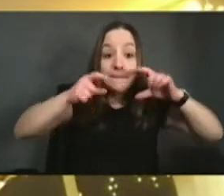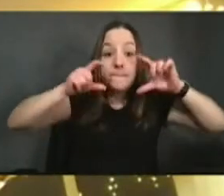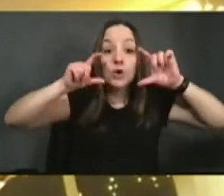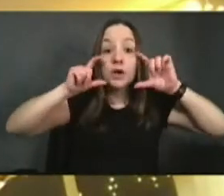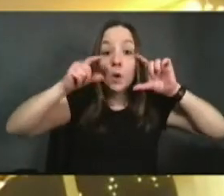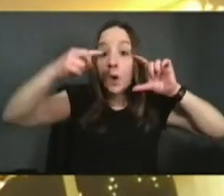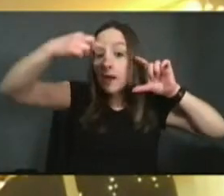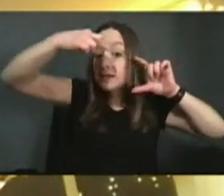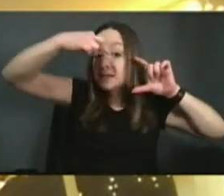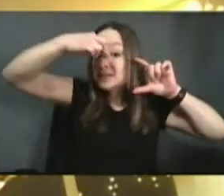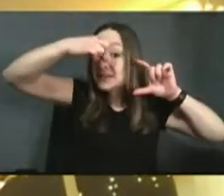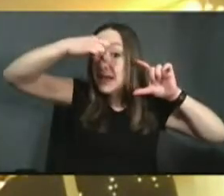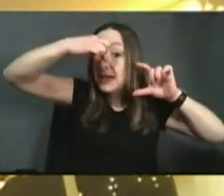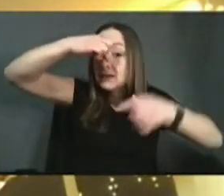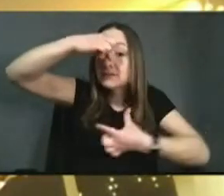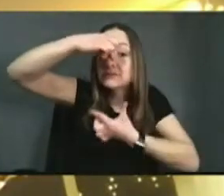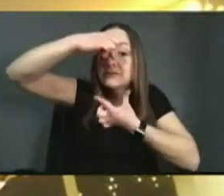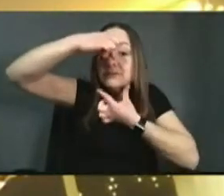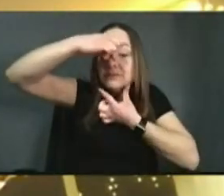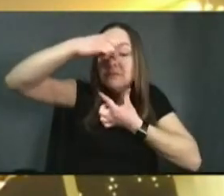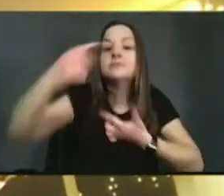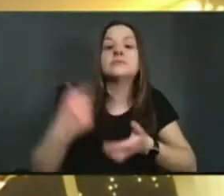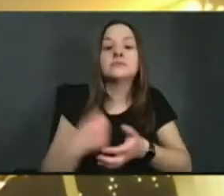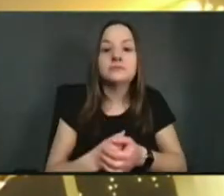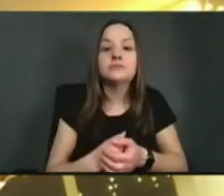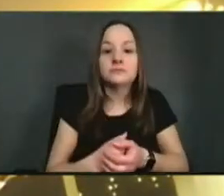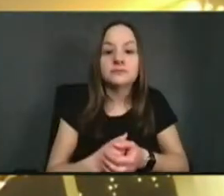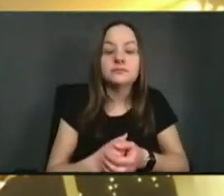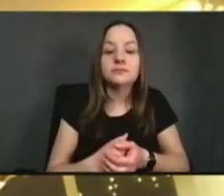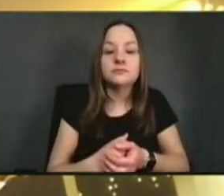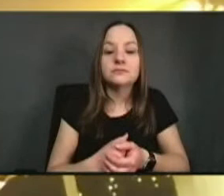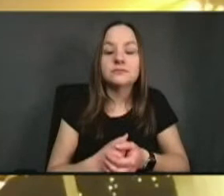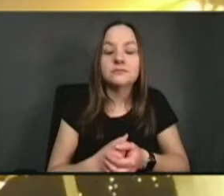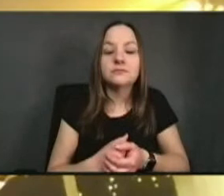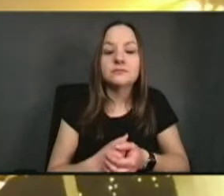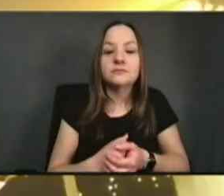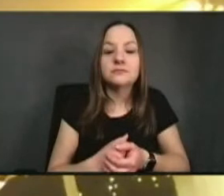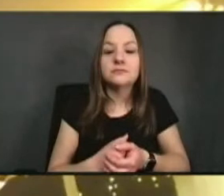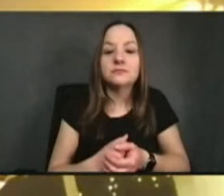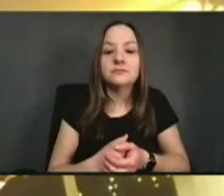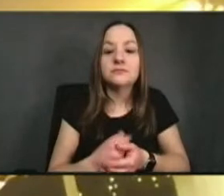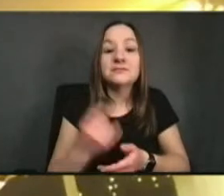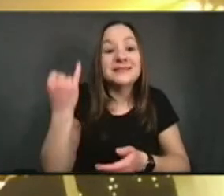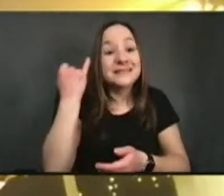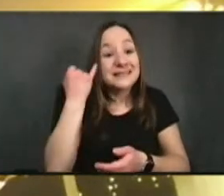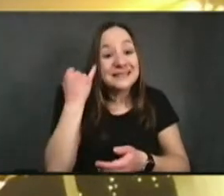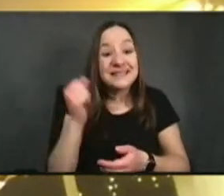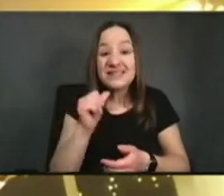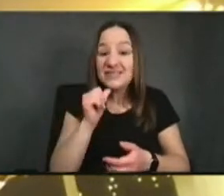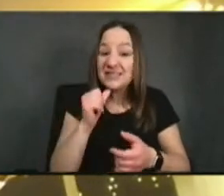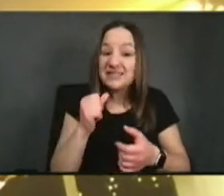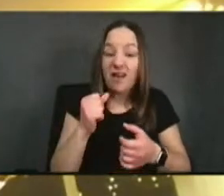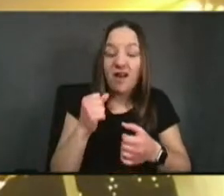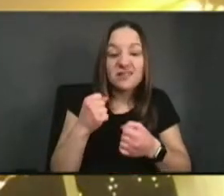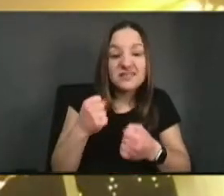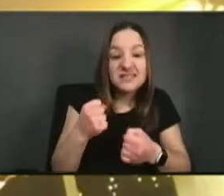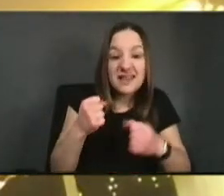this map, so you want to be able to put it on so it fits tightly over your mouth and nose and you